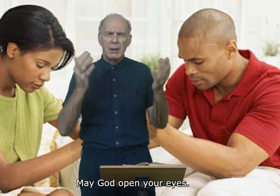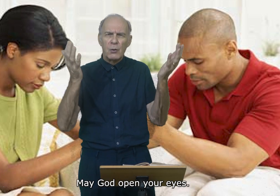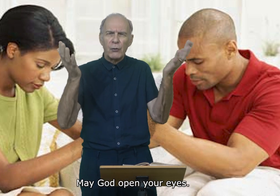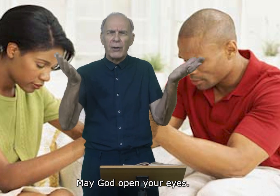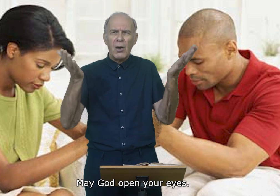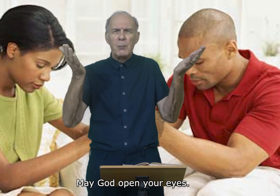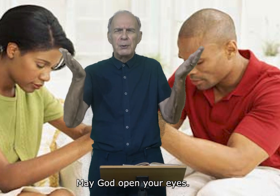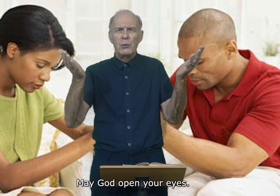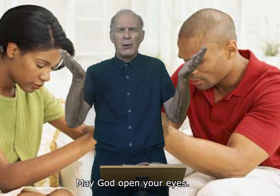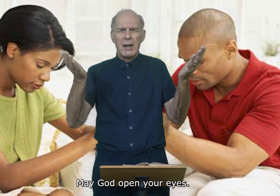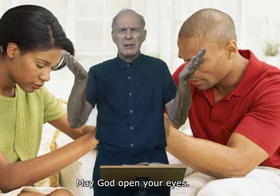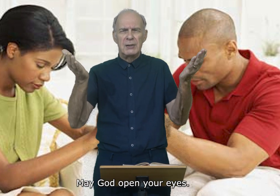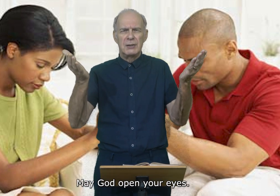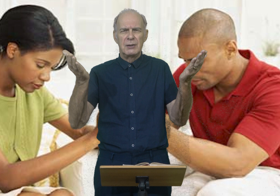May God open your eyes.